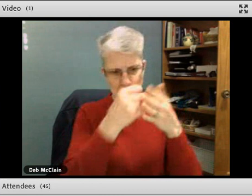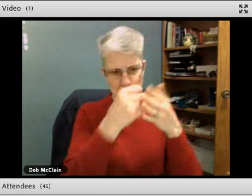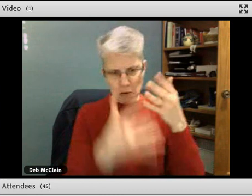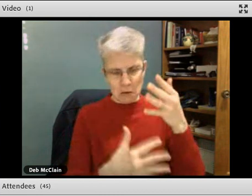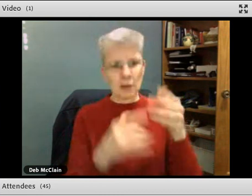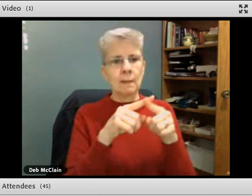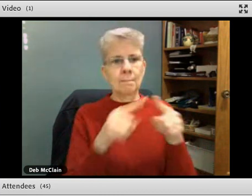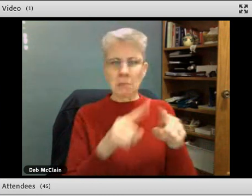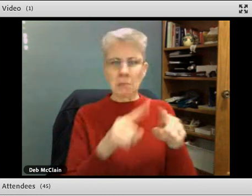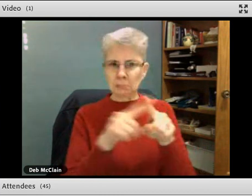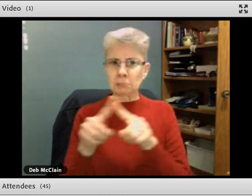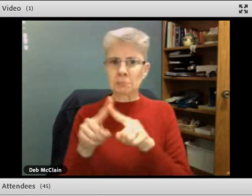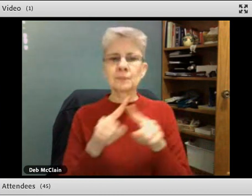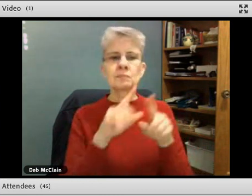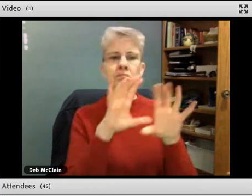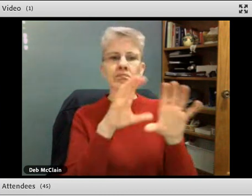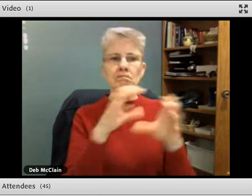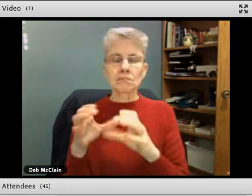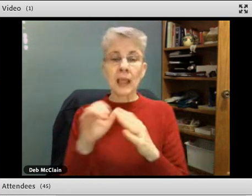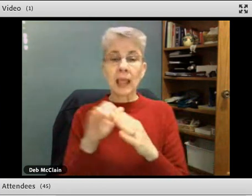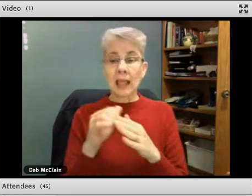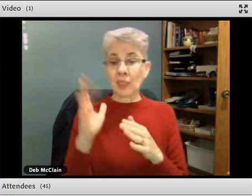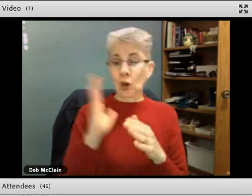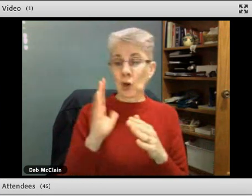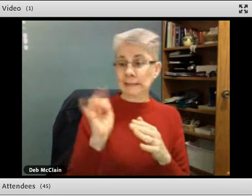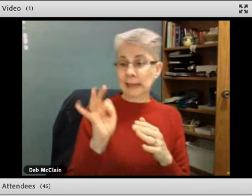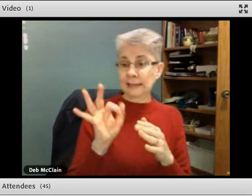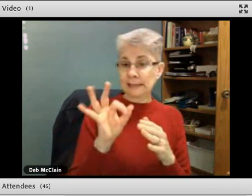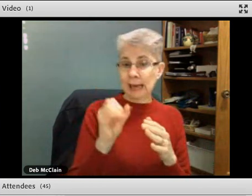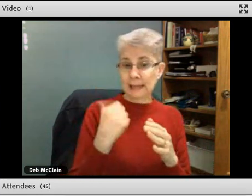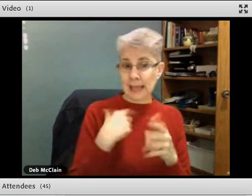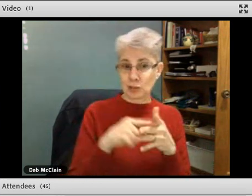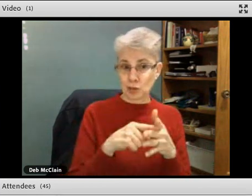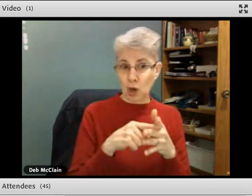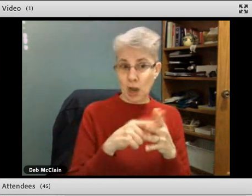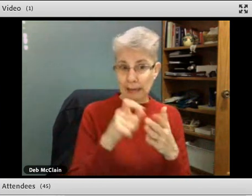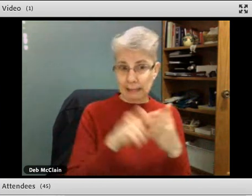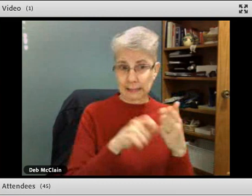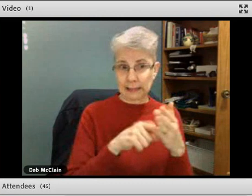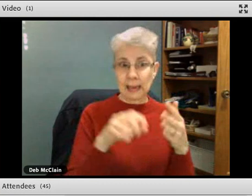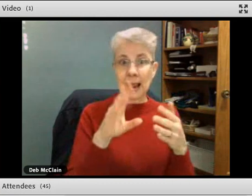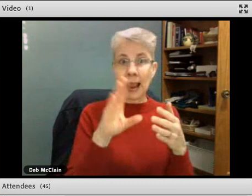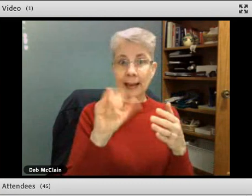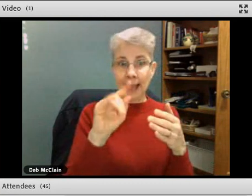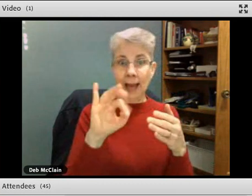In the early 1990s, when I started cataloging, the library decided --